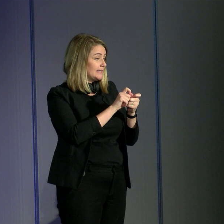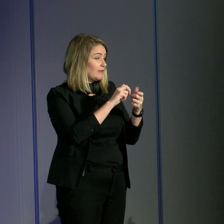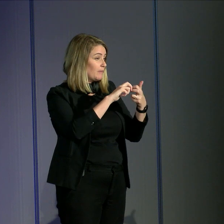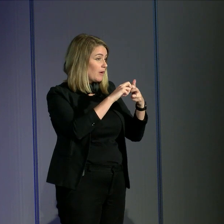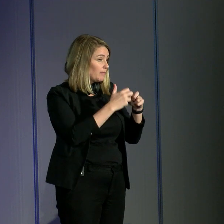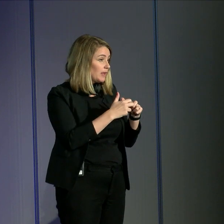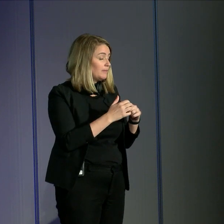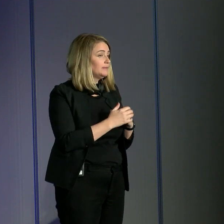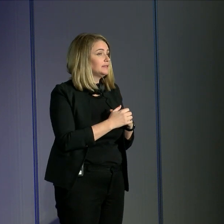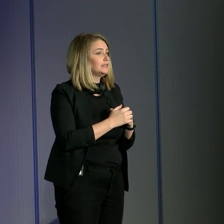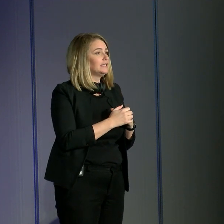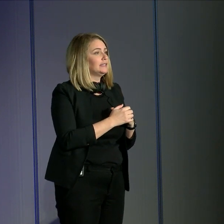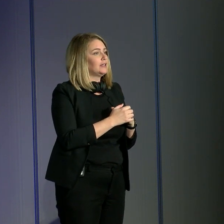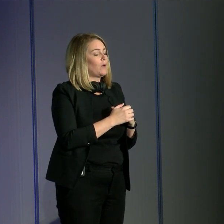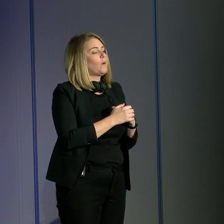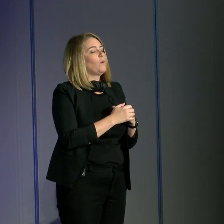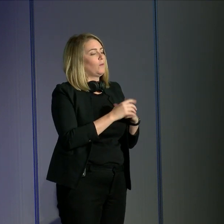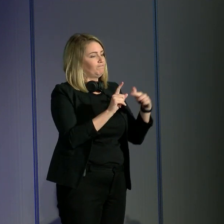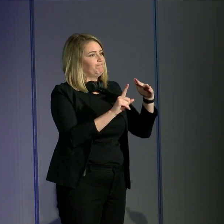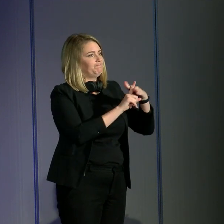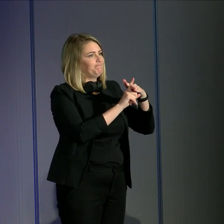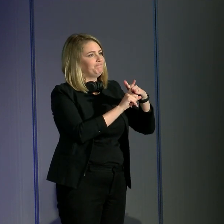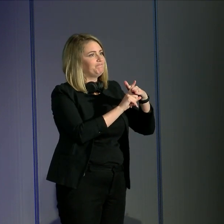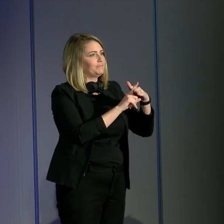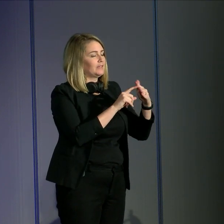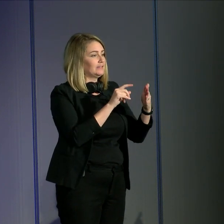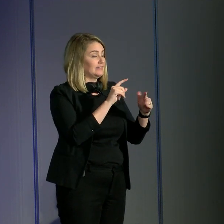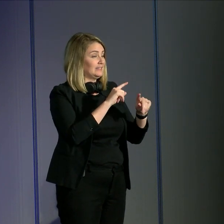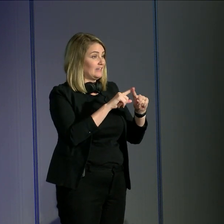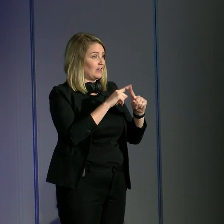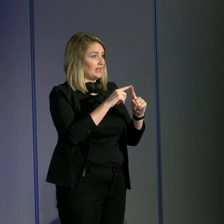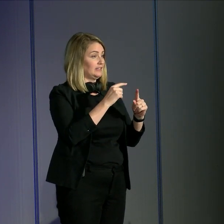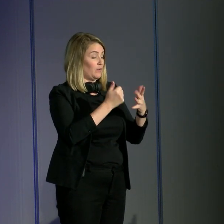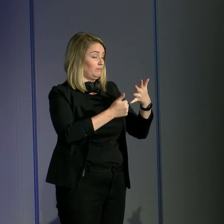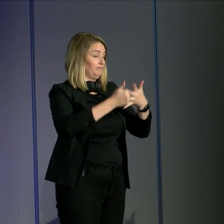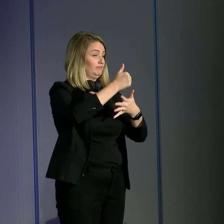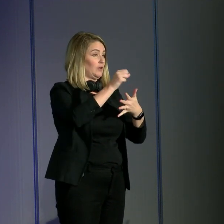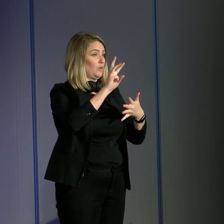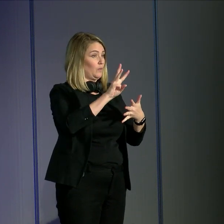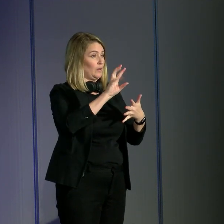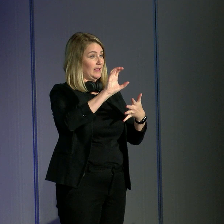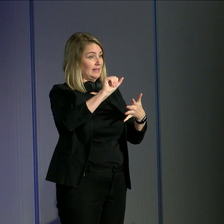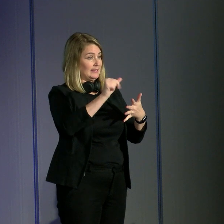You can breakdown your top WCAG priorities, things that are most widespread.